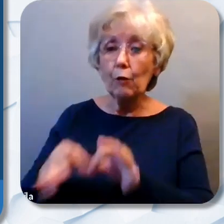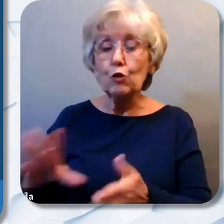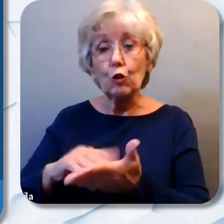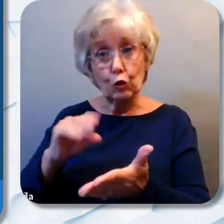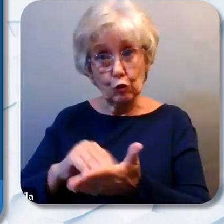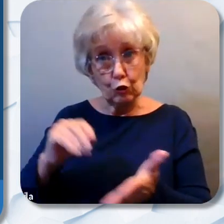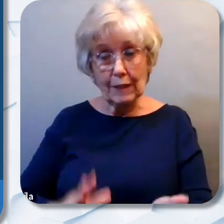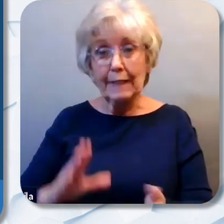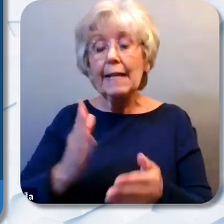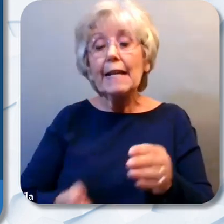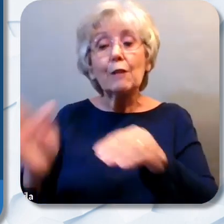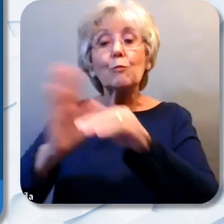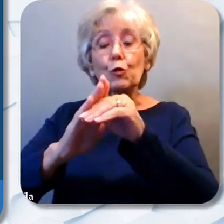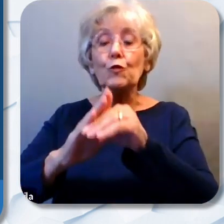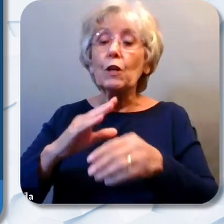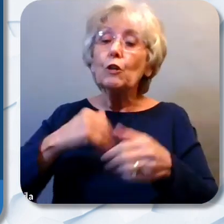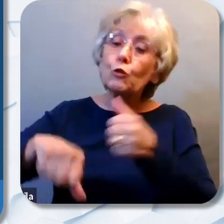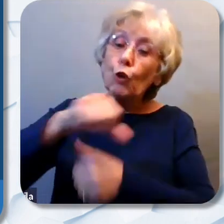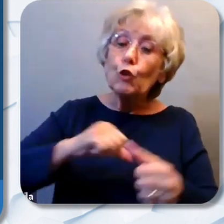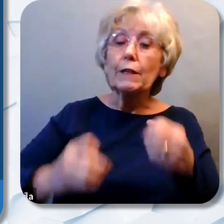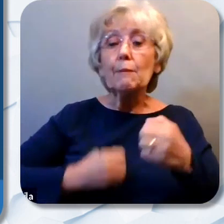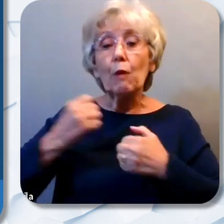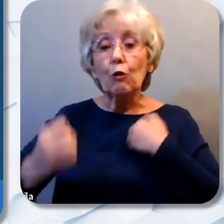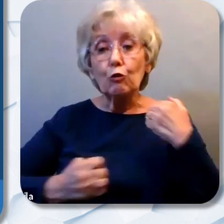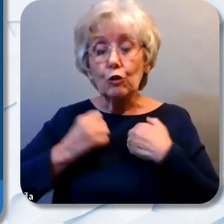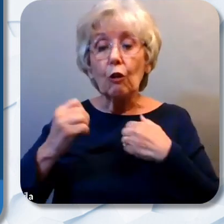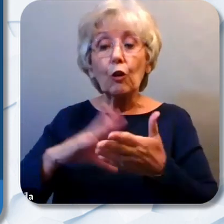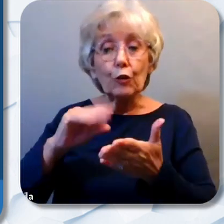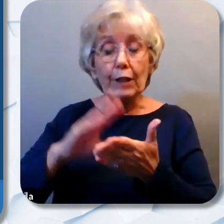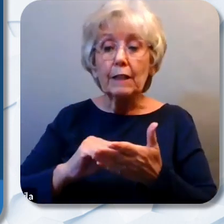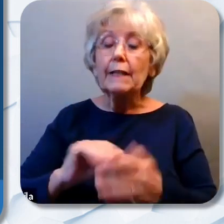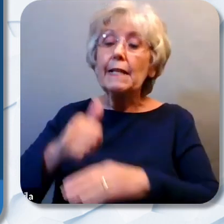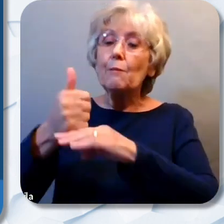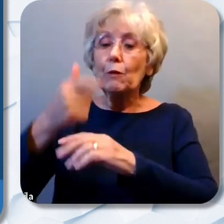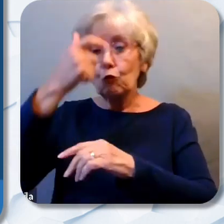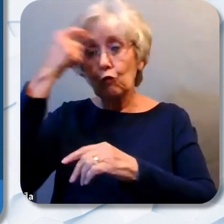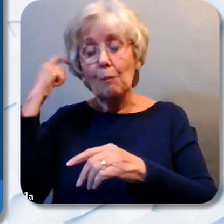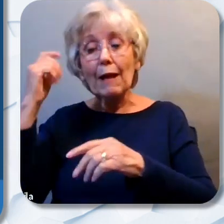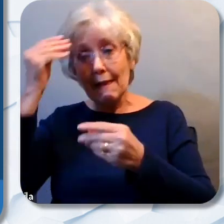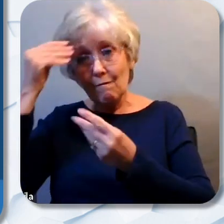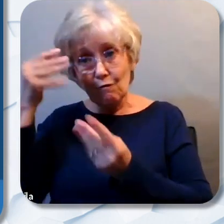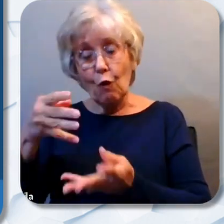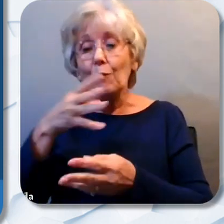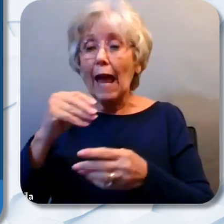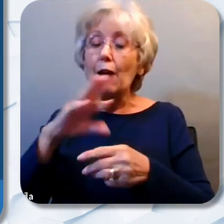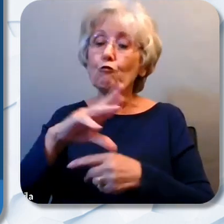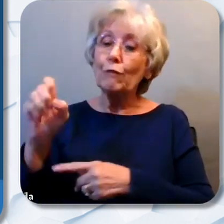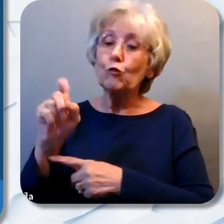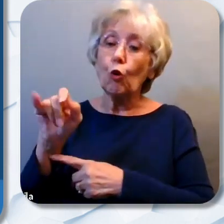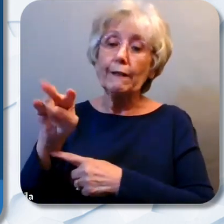enhance social emotional learning implement trauma informed and restorative practices and mitigate